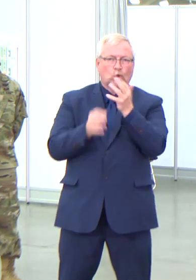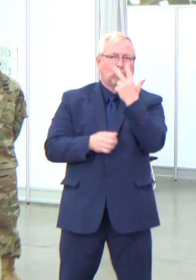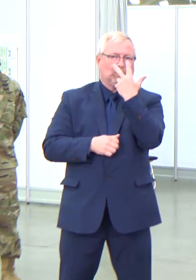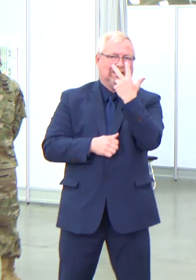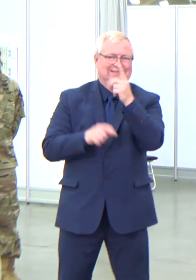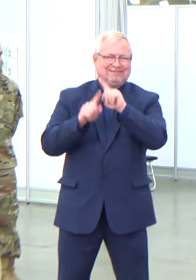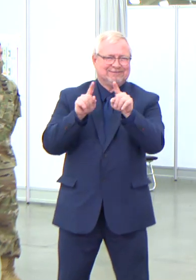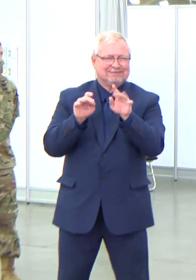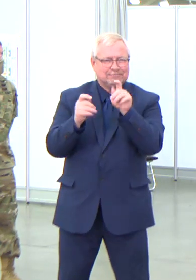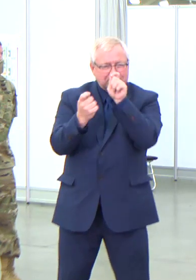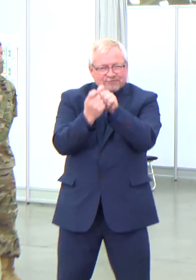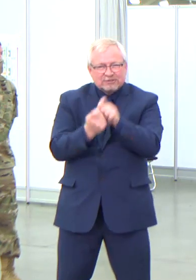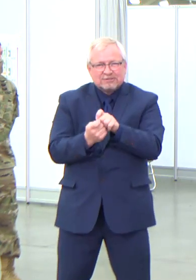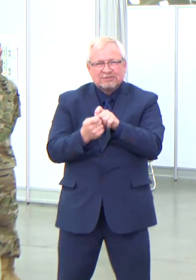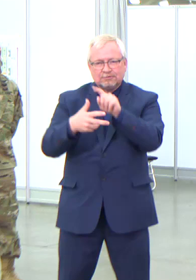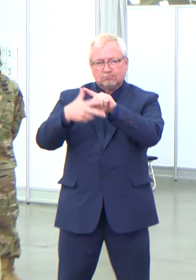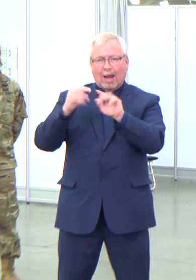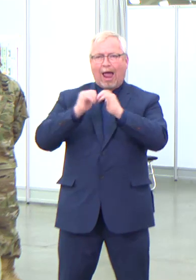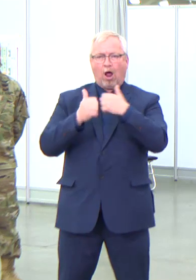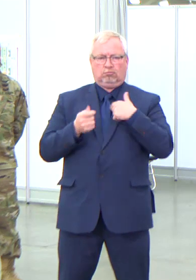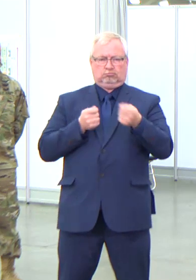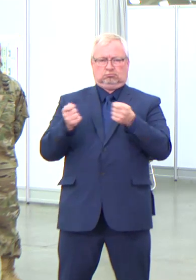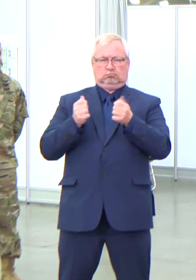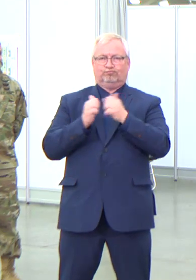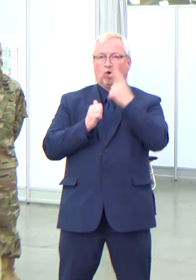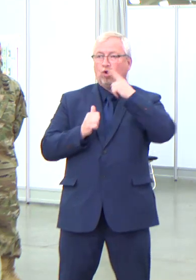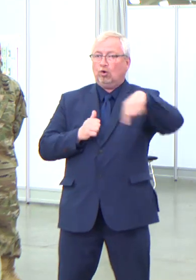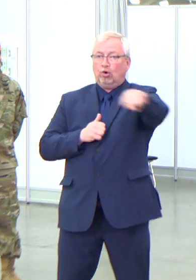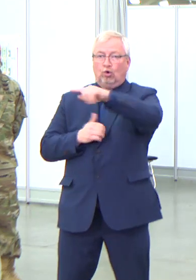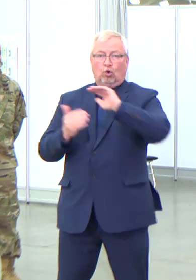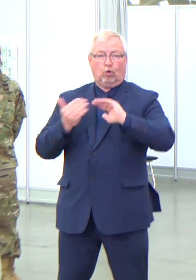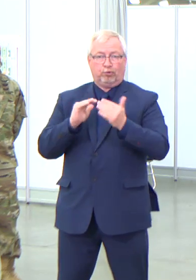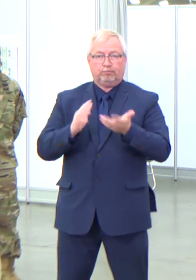give you three specific ways we're managing care in the community during this pandemic